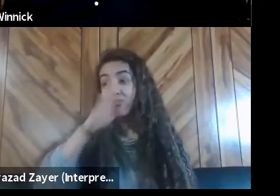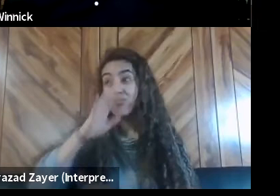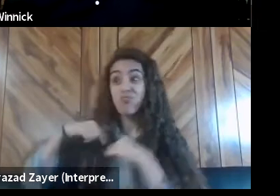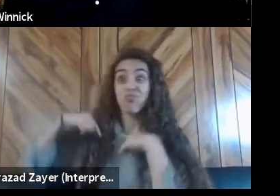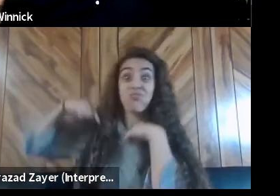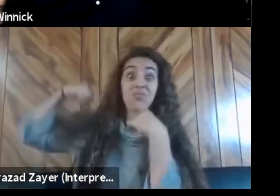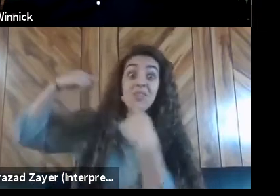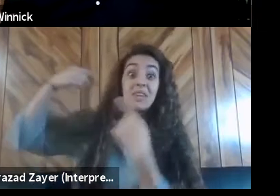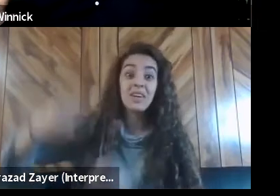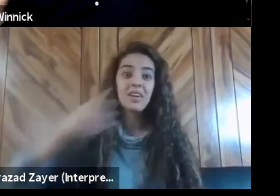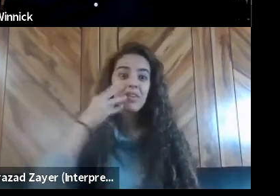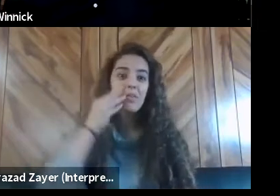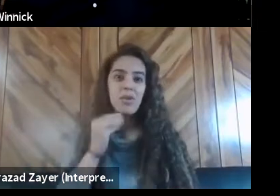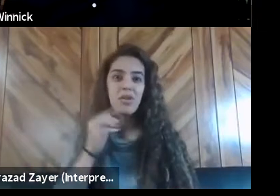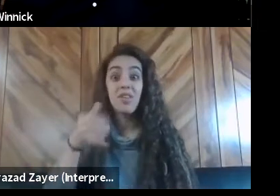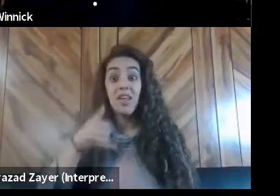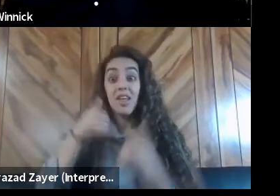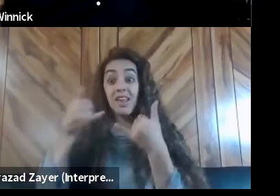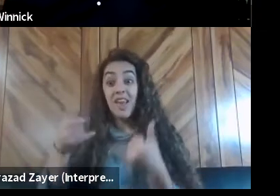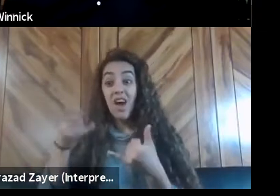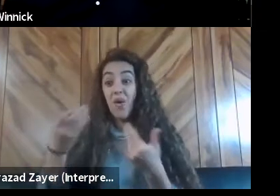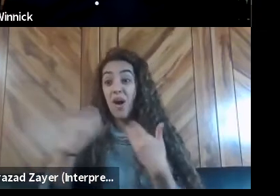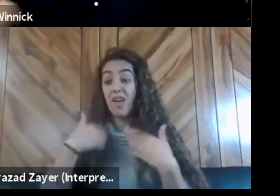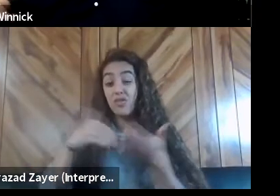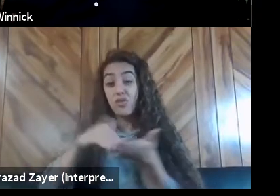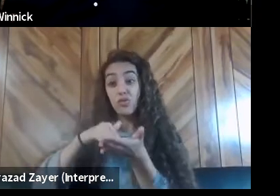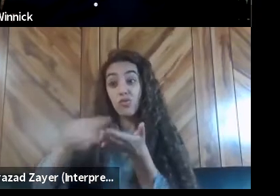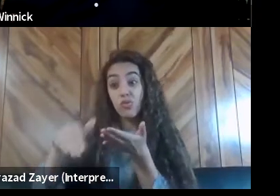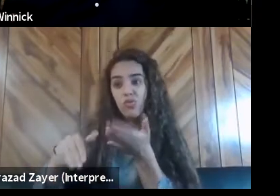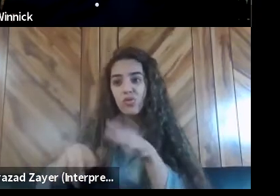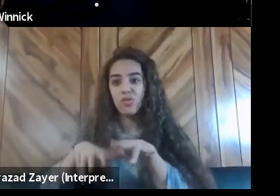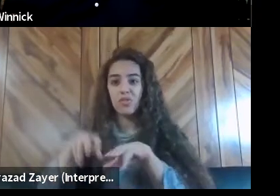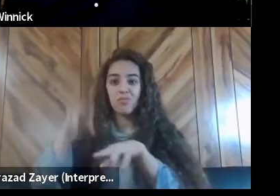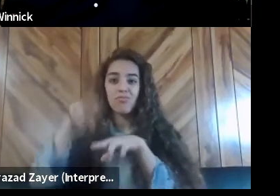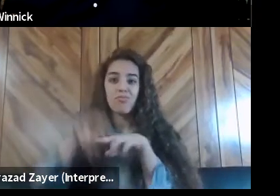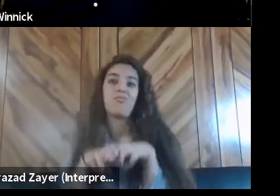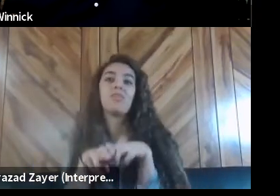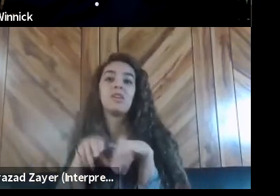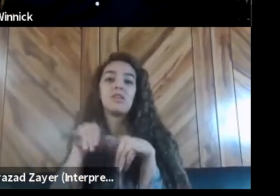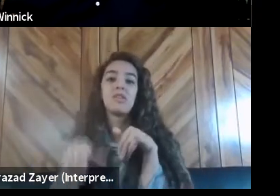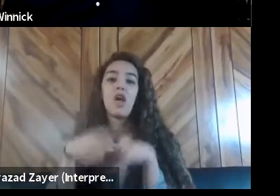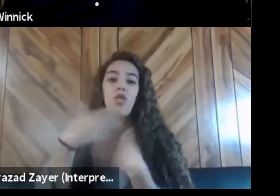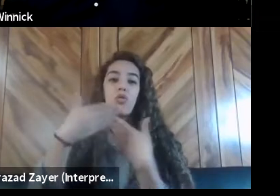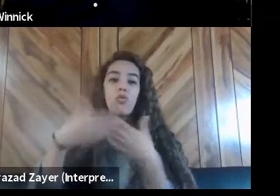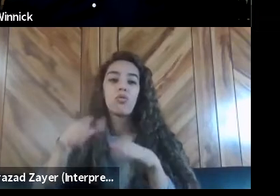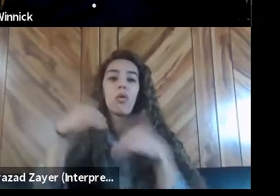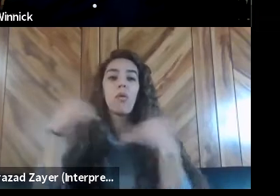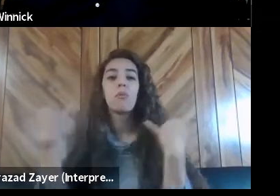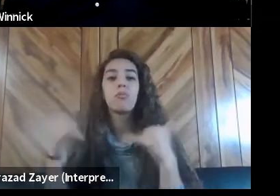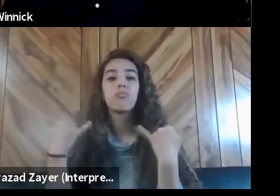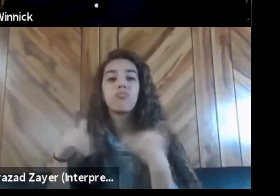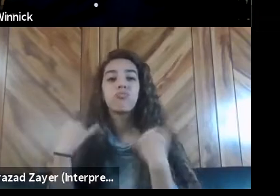now he has an excuse to stay in his room and play his games or sit on his phone or do whatever and not have to go